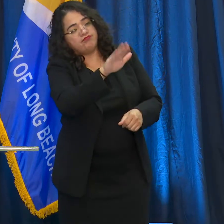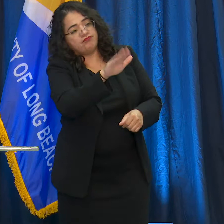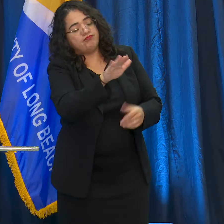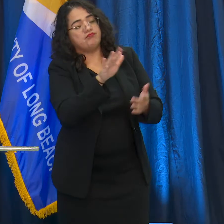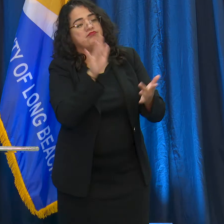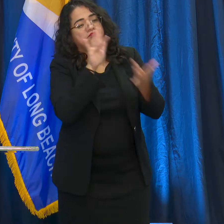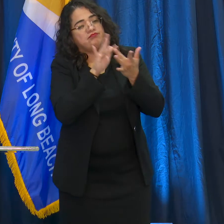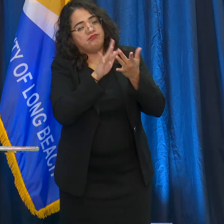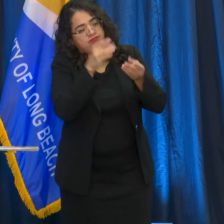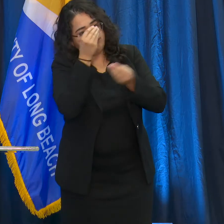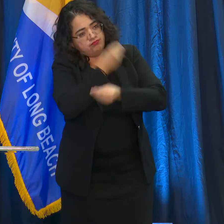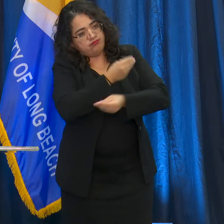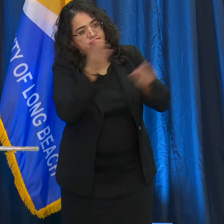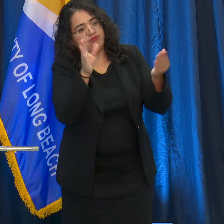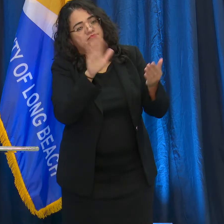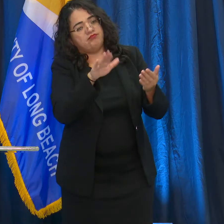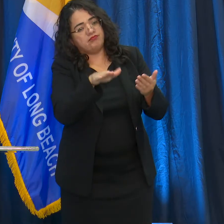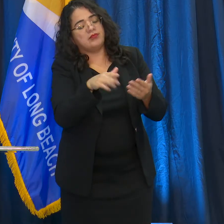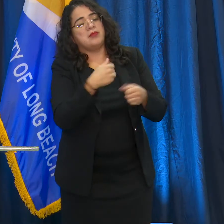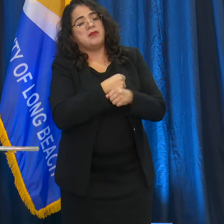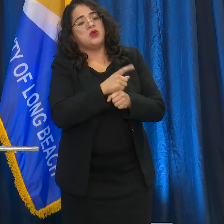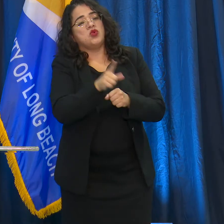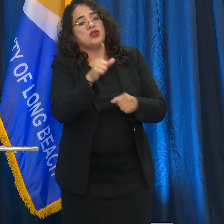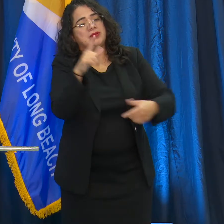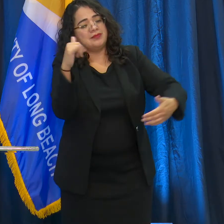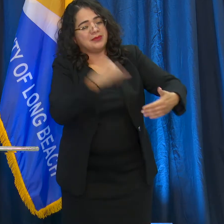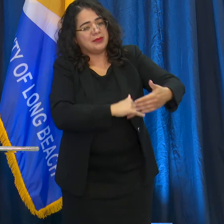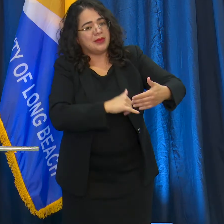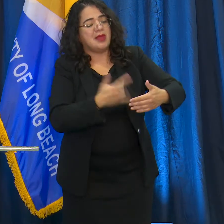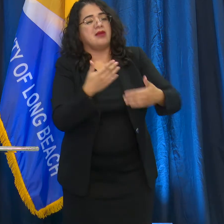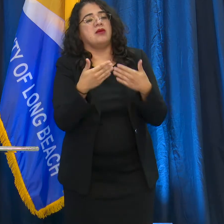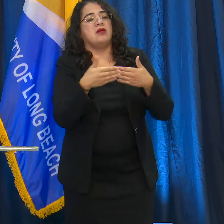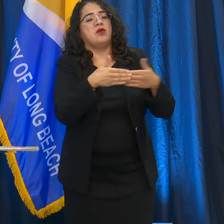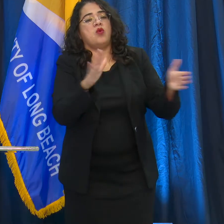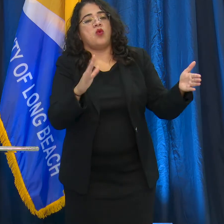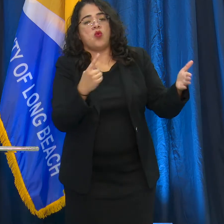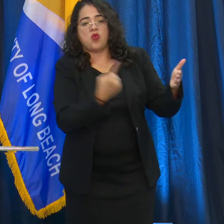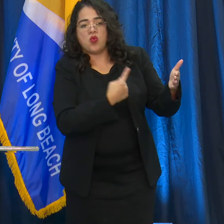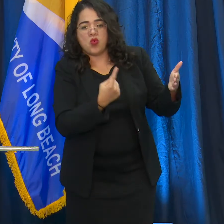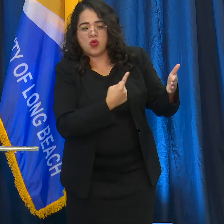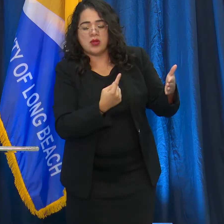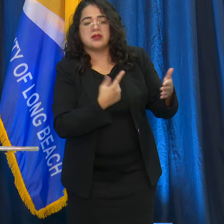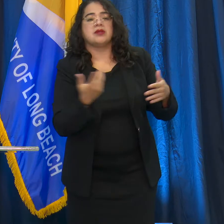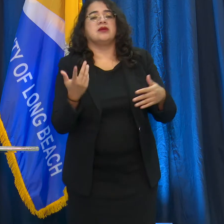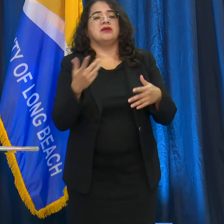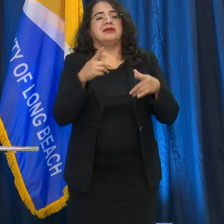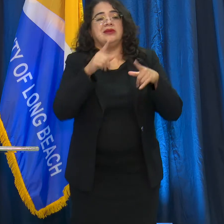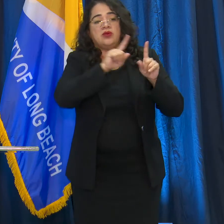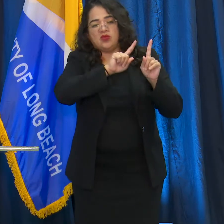their contacts to ensure that they are safe and that they can get tested when needed. Given the increase in cases,